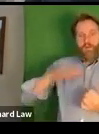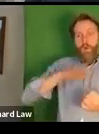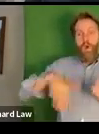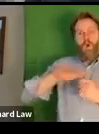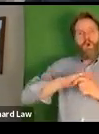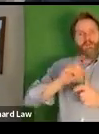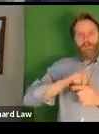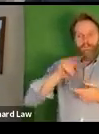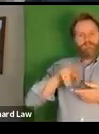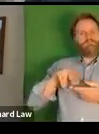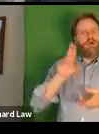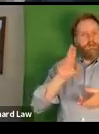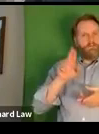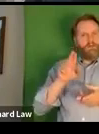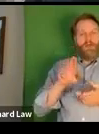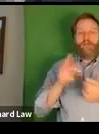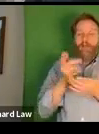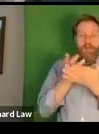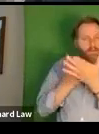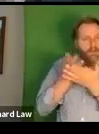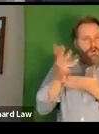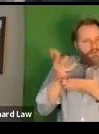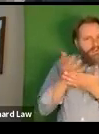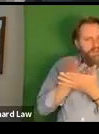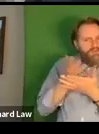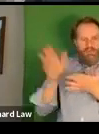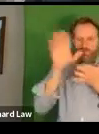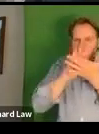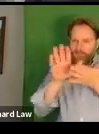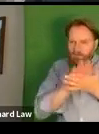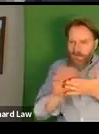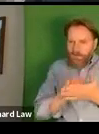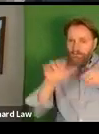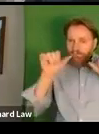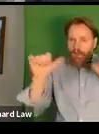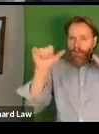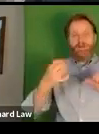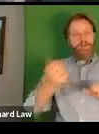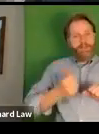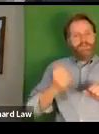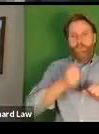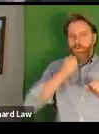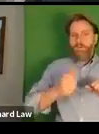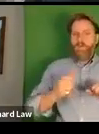it's going to be a fairly long process we're also considering and will over the